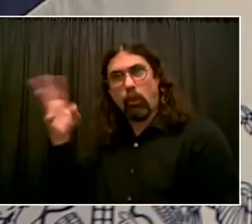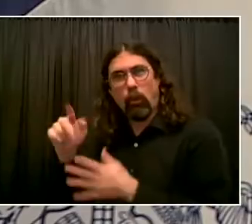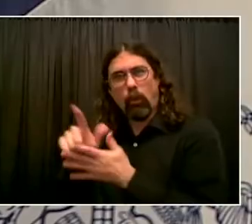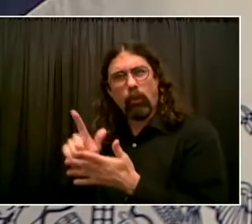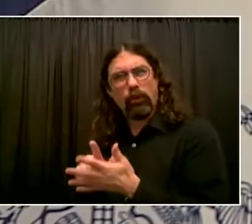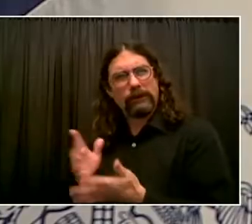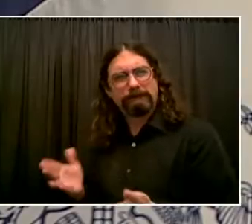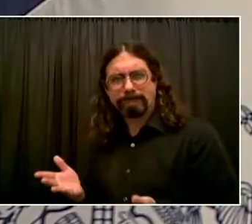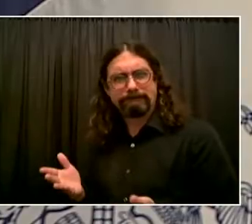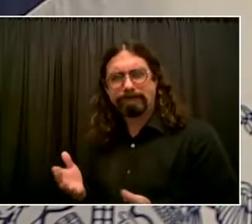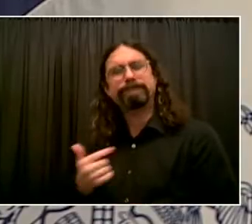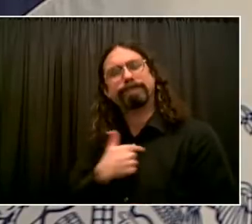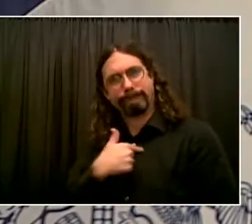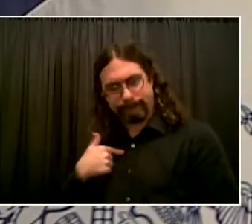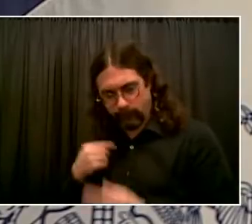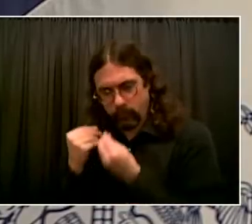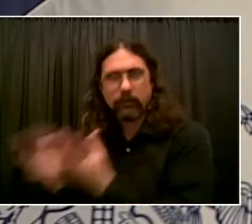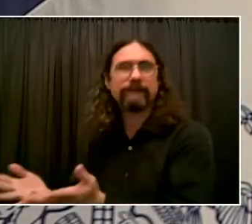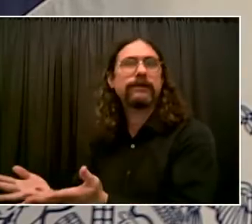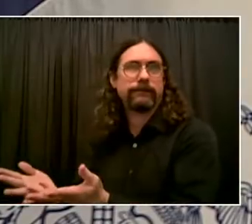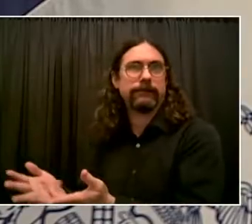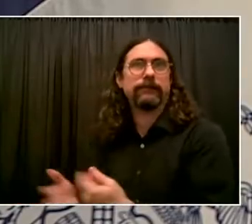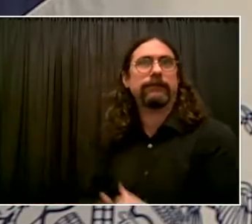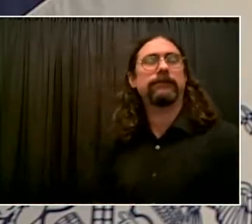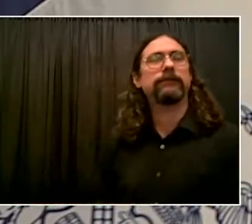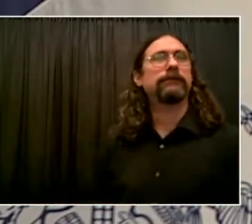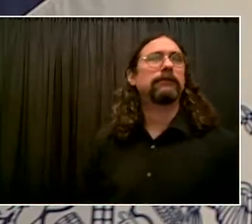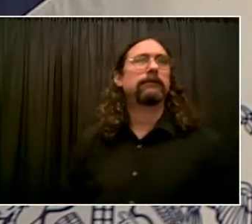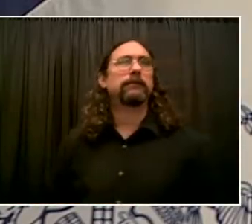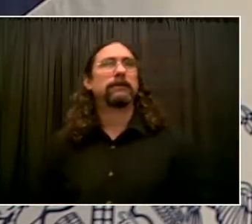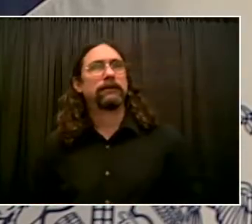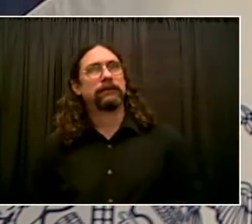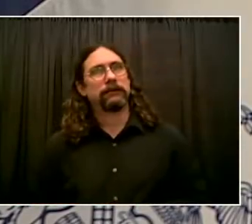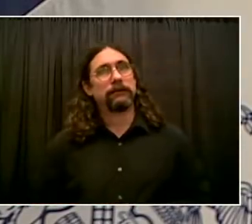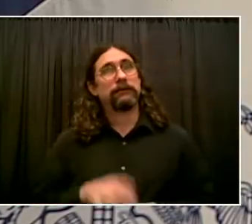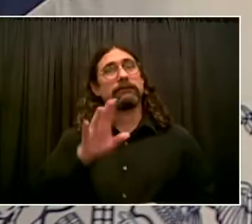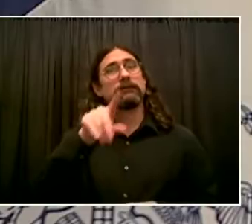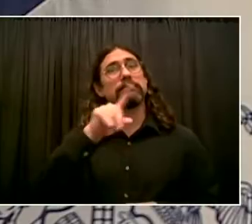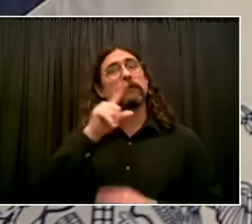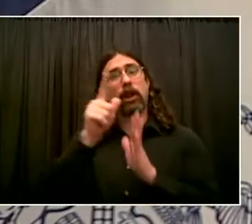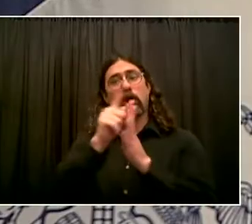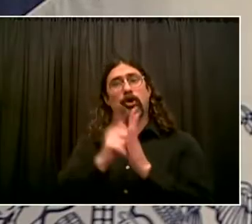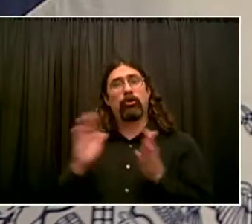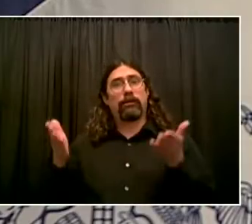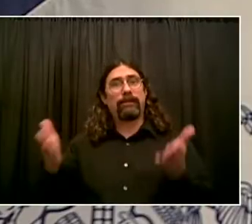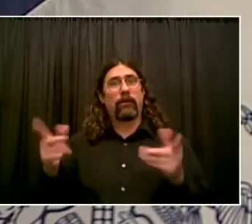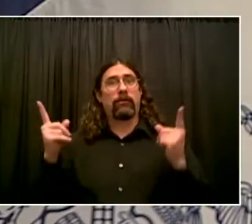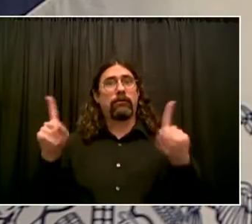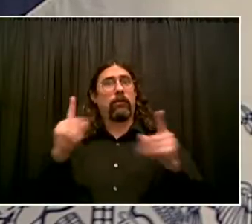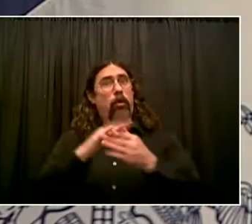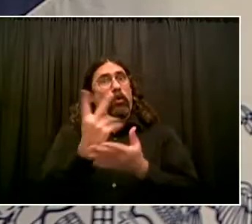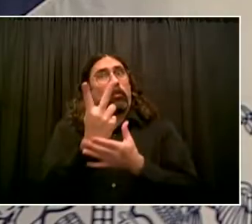LEGISLATION WAS A STORED. I M AVRYE PROUD OF IT. IT HAS BEEN EMULATED ACROSS THE COUNTRY . IT IS HELPING KEEP PEOPLE IN THEIR HOMES . ALSO, REPRESENTATION HELPS TO